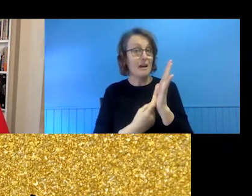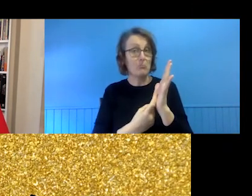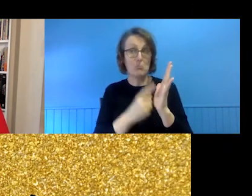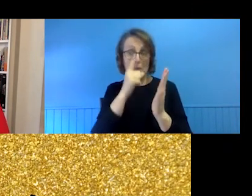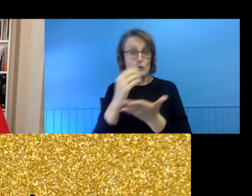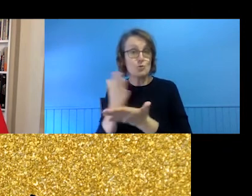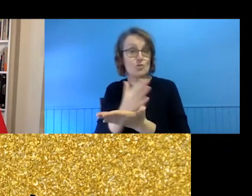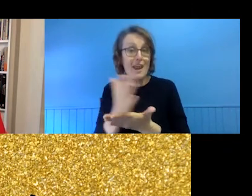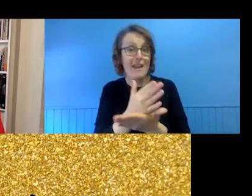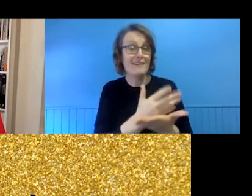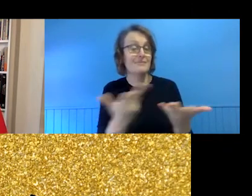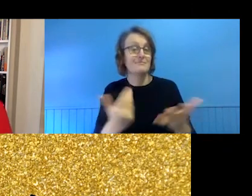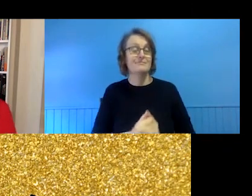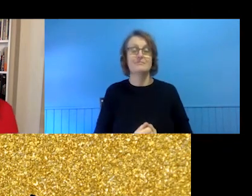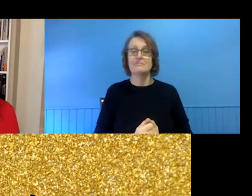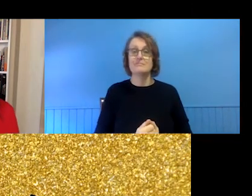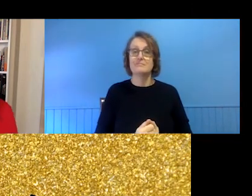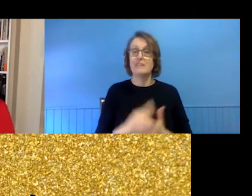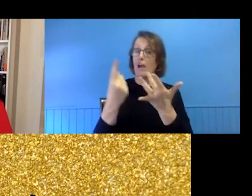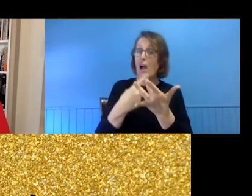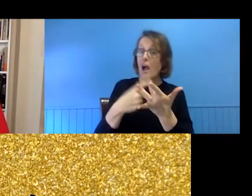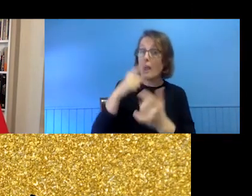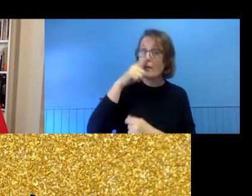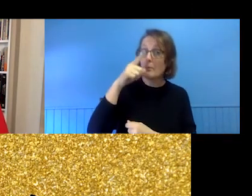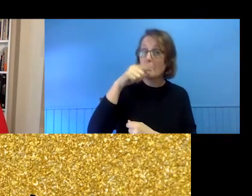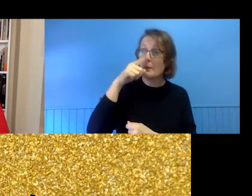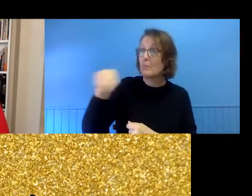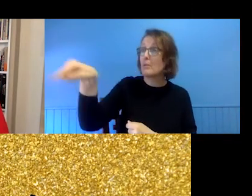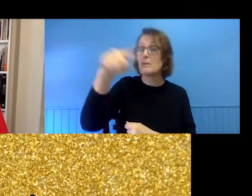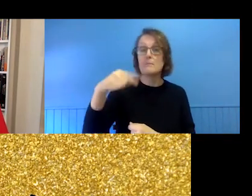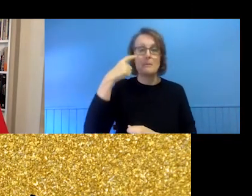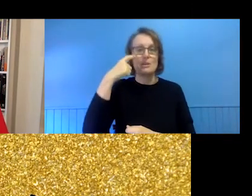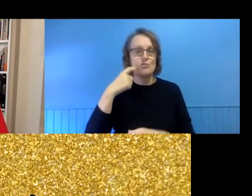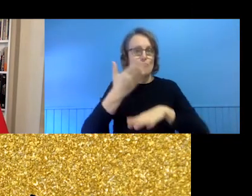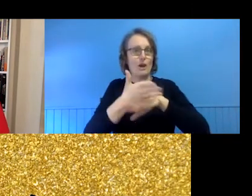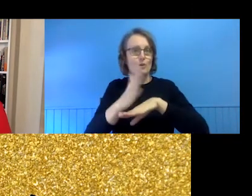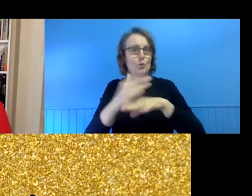Are there other people who are trying new things, or launching new